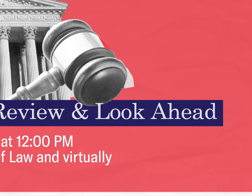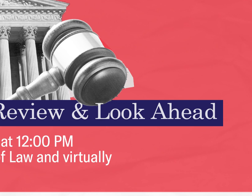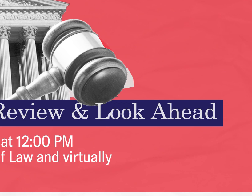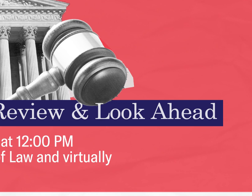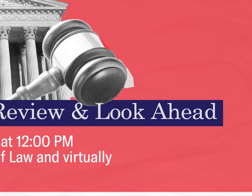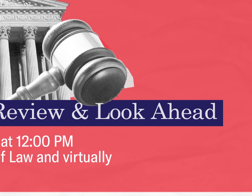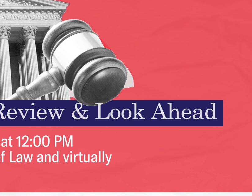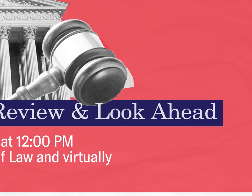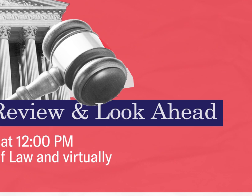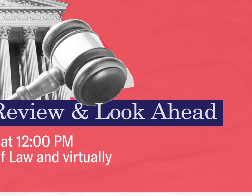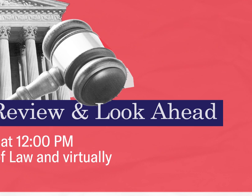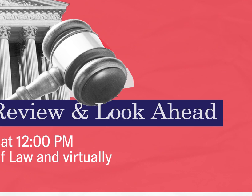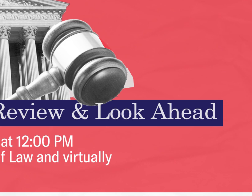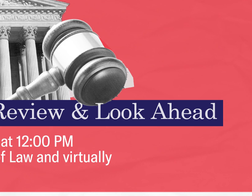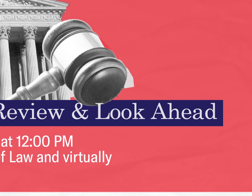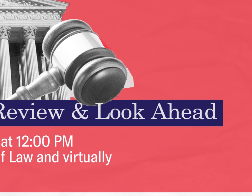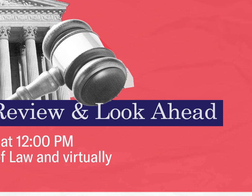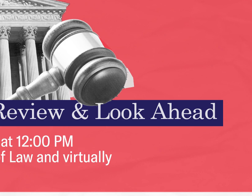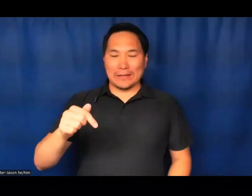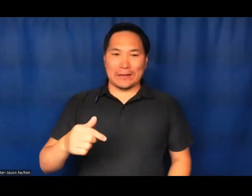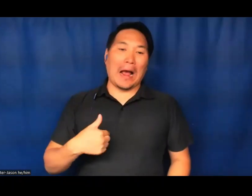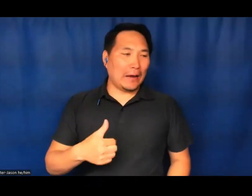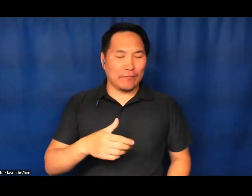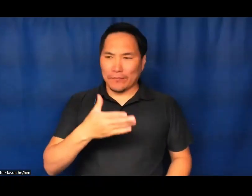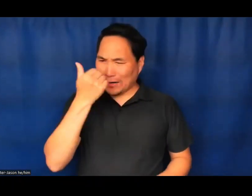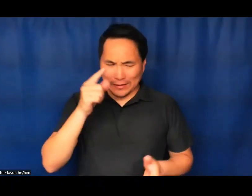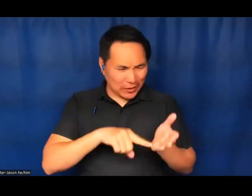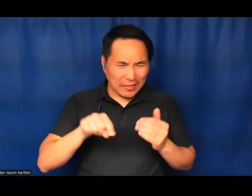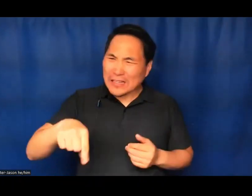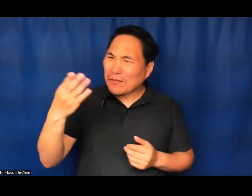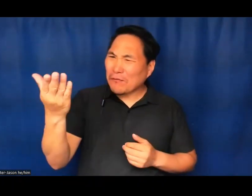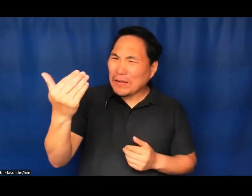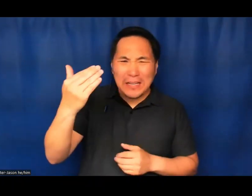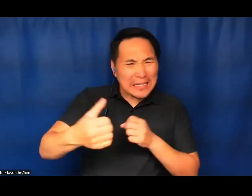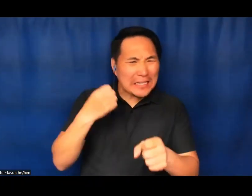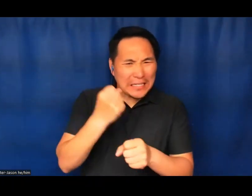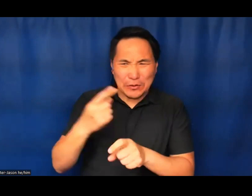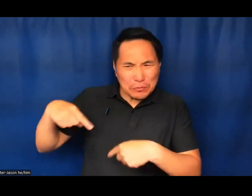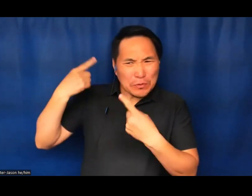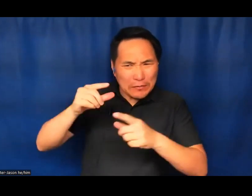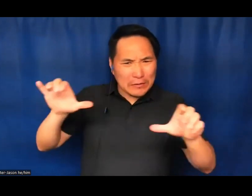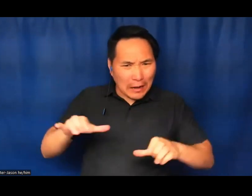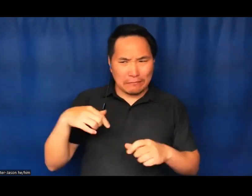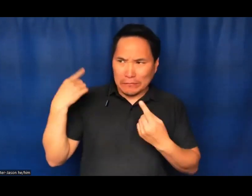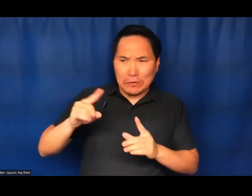This is at least, I think, I forgot to check the 15th year this program has begun for many